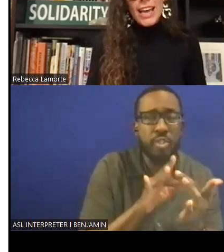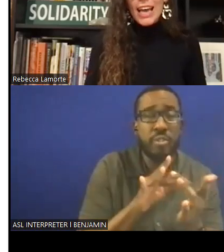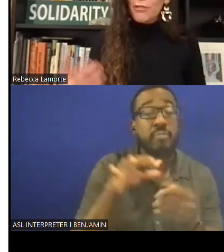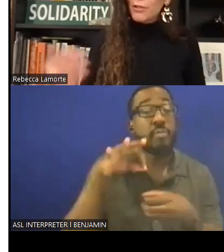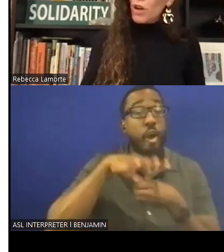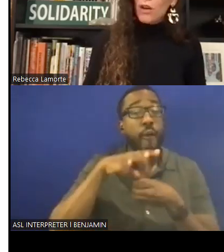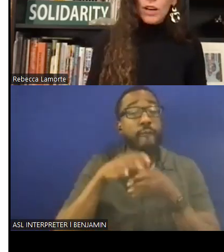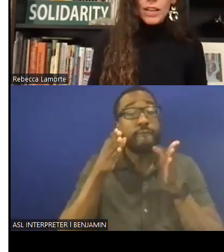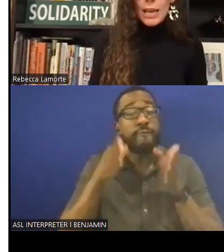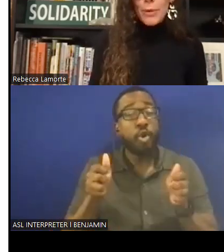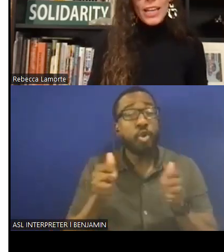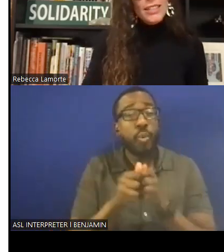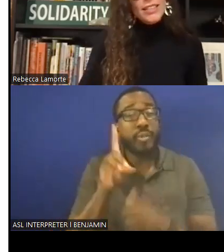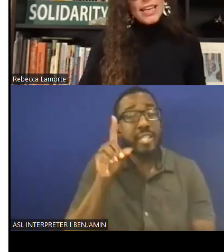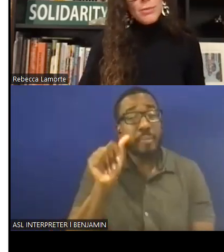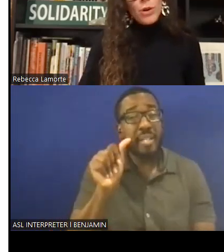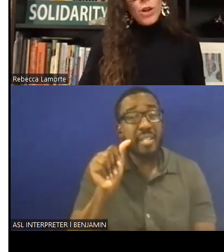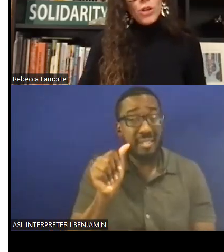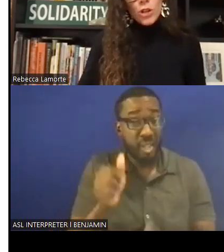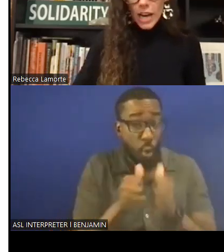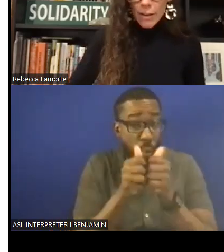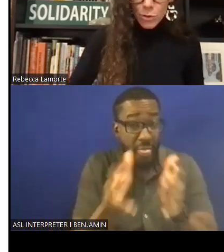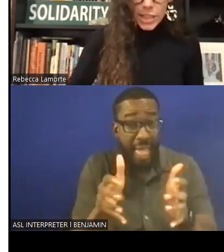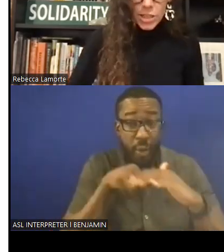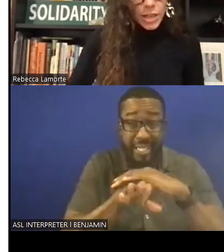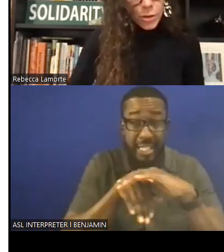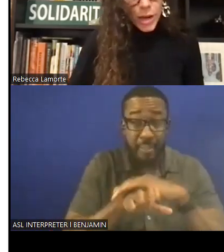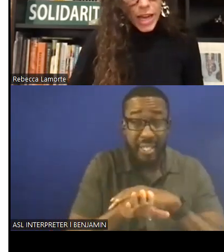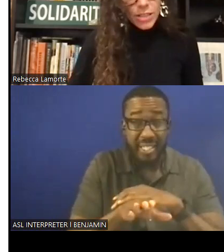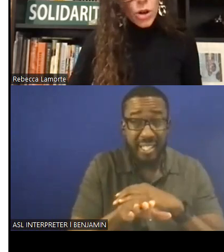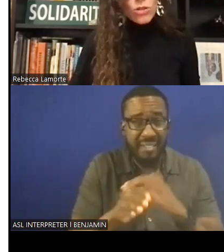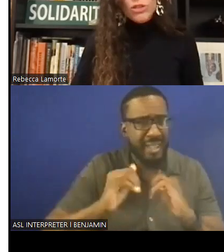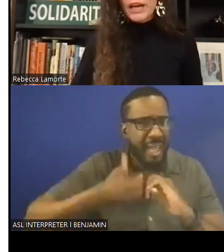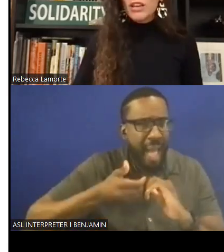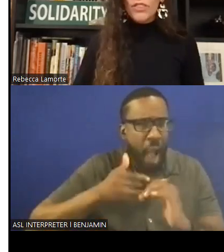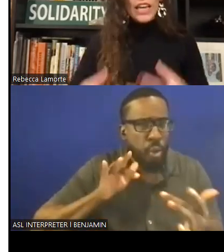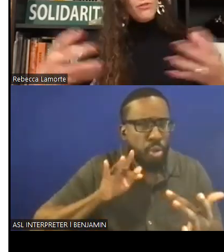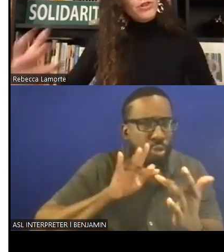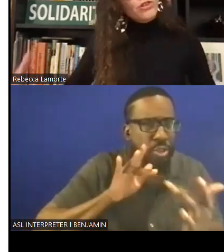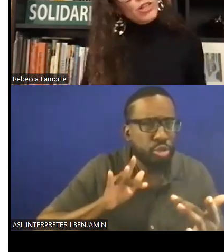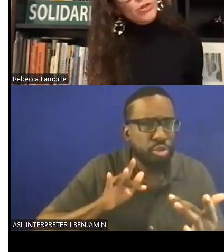if you're not running a campaign that's accessible, you're gonna have to reach them in other ways. And also, depending on the infrastructure